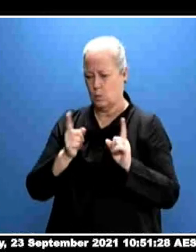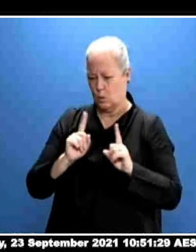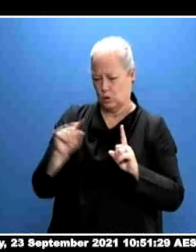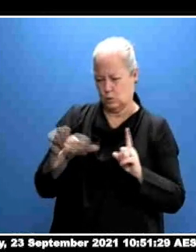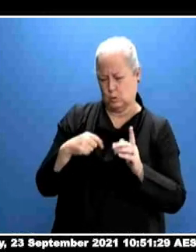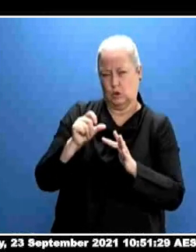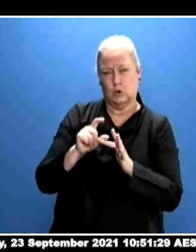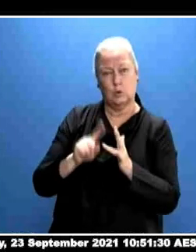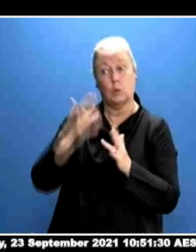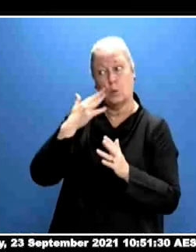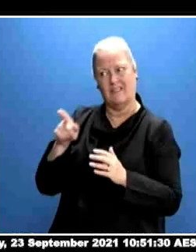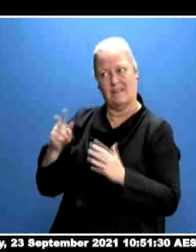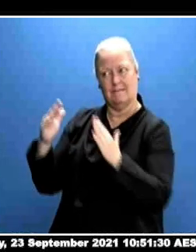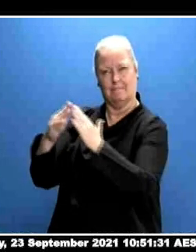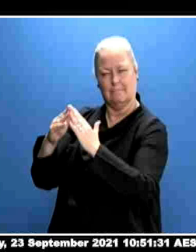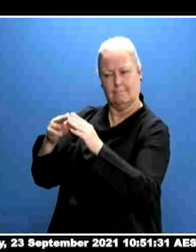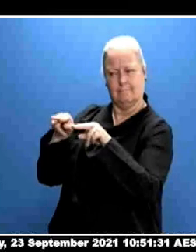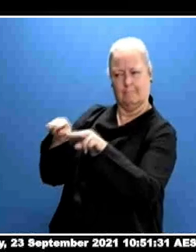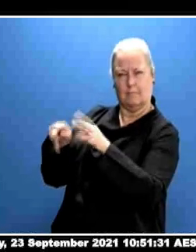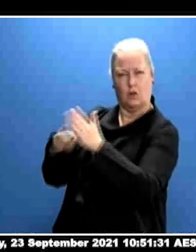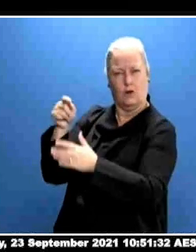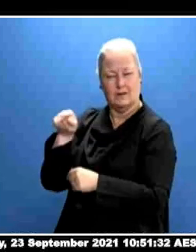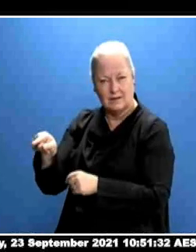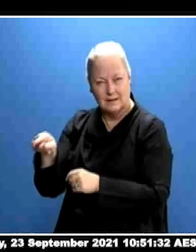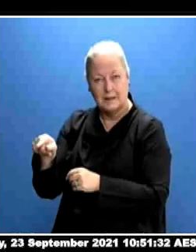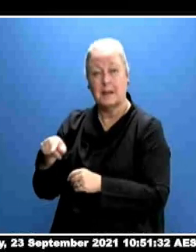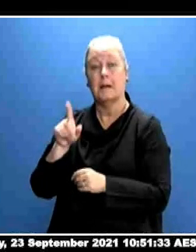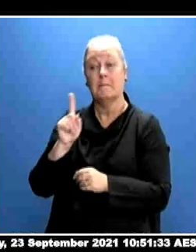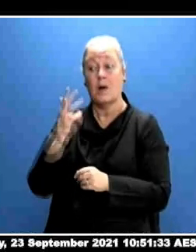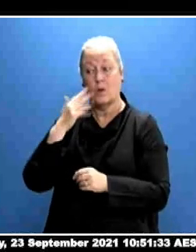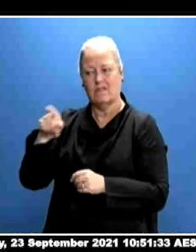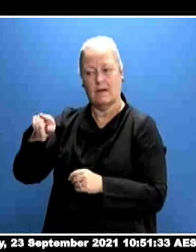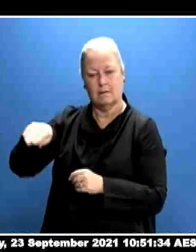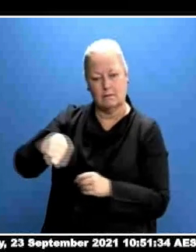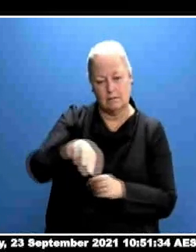But also, what do we need to be doing in that transition space to be able to intensively support our children in the community